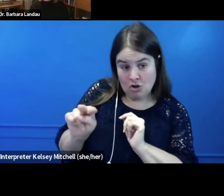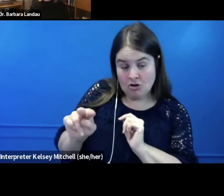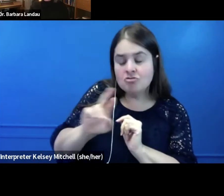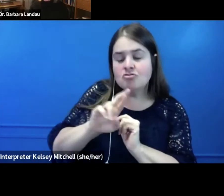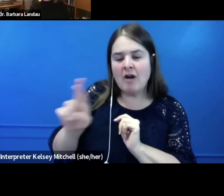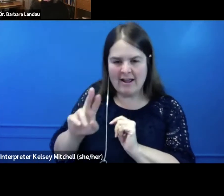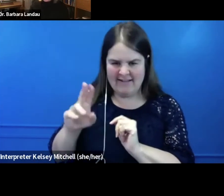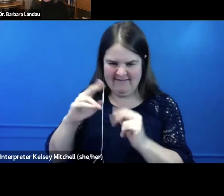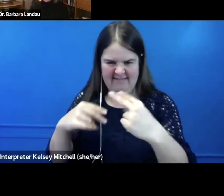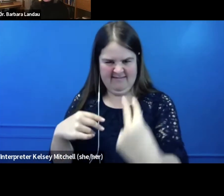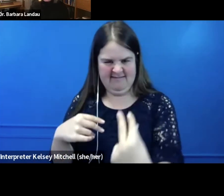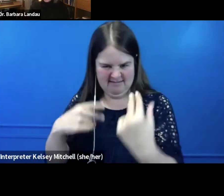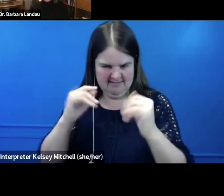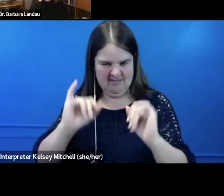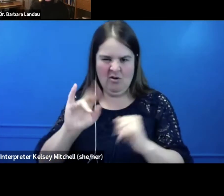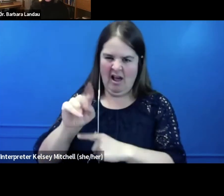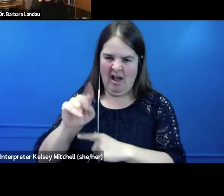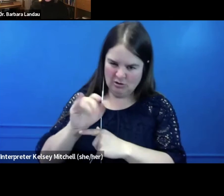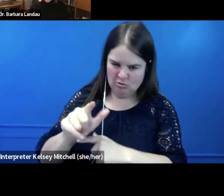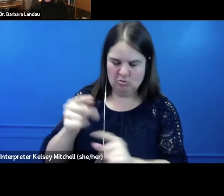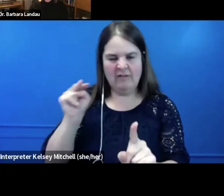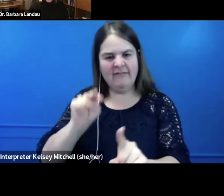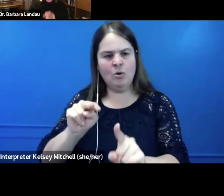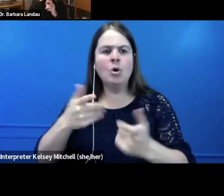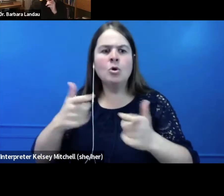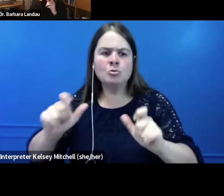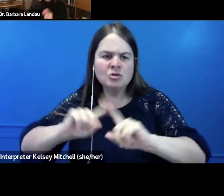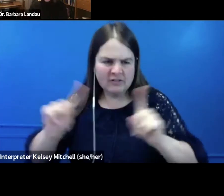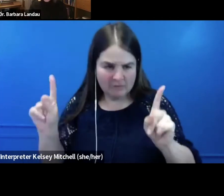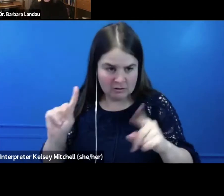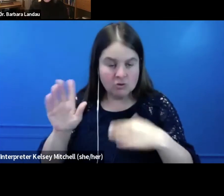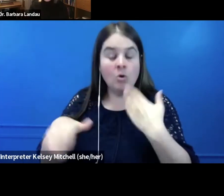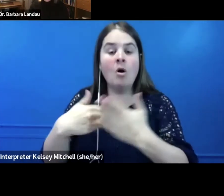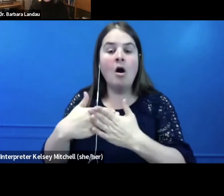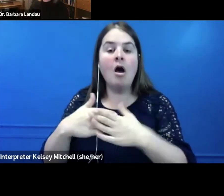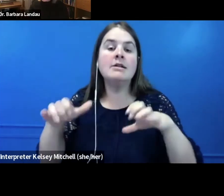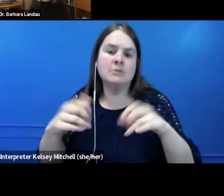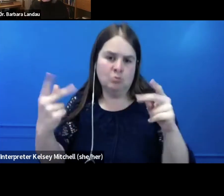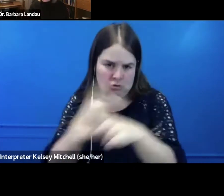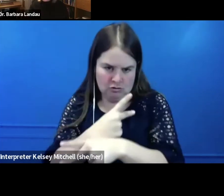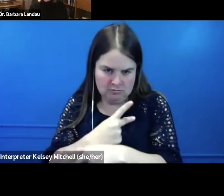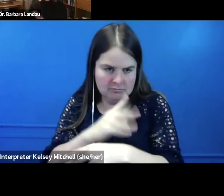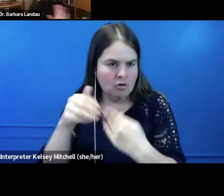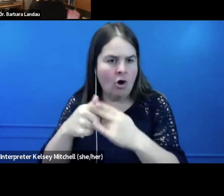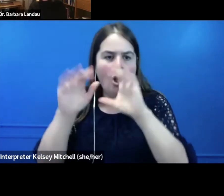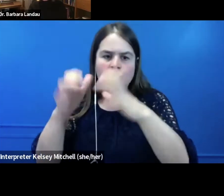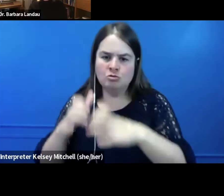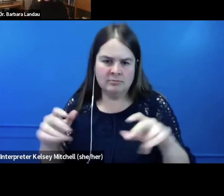and you see a huge difference so first of all everybody decreases in their performance all